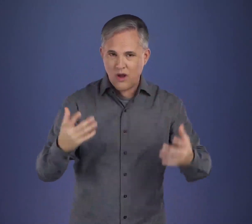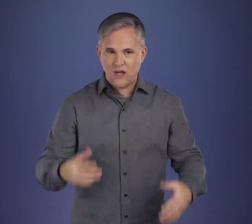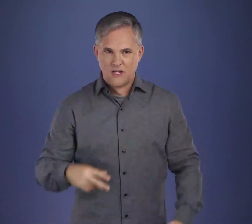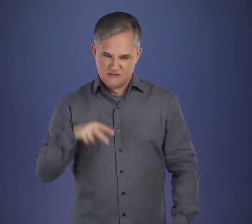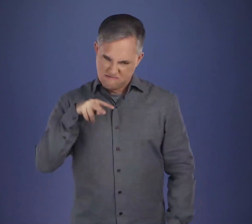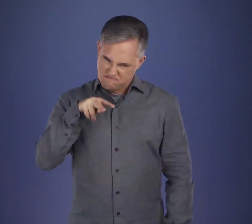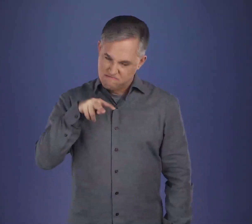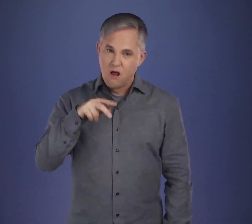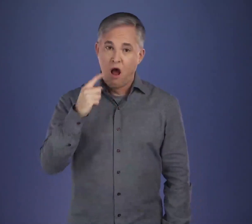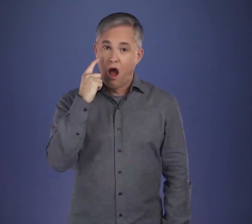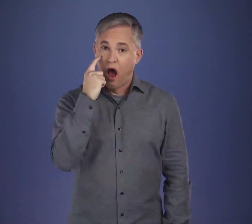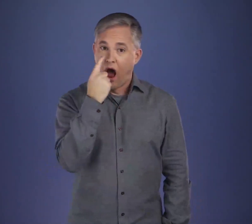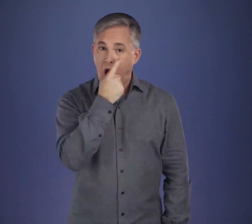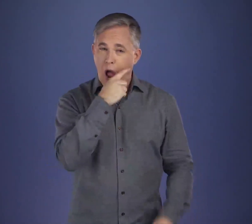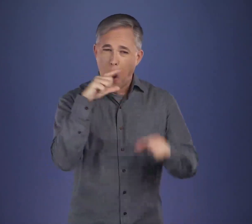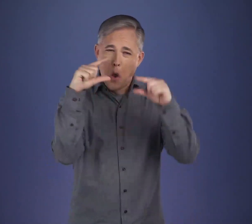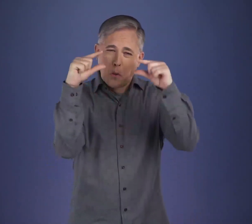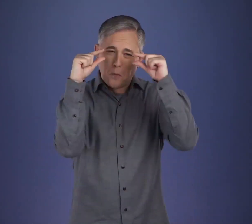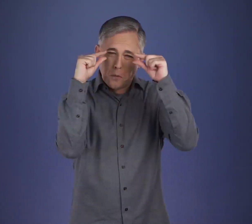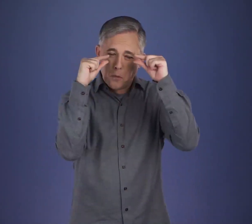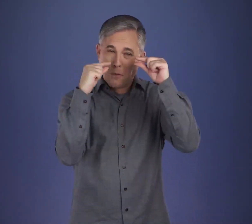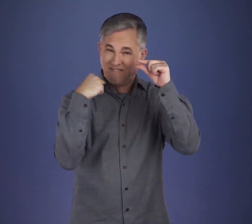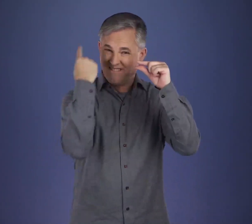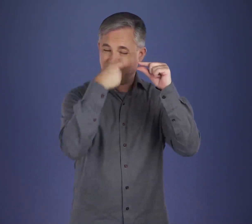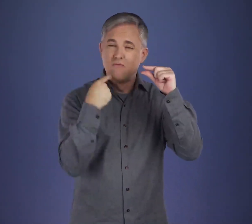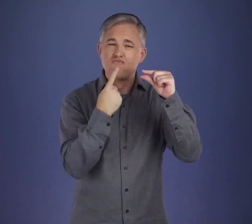which were slits in his red and swollen face.